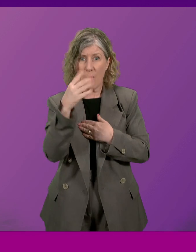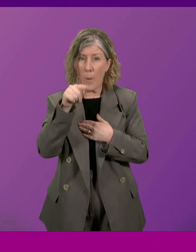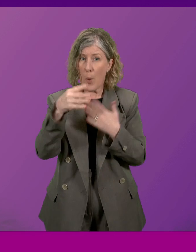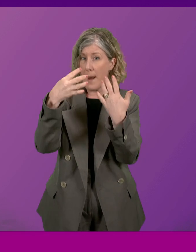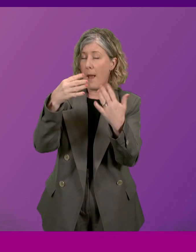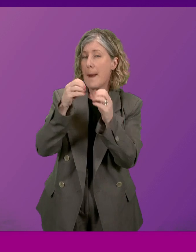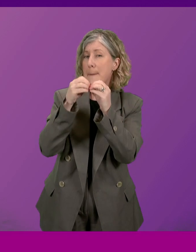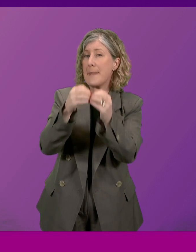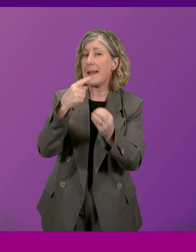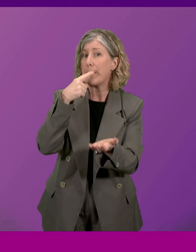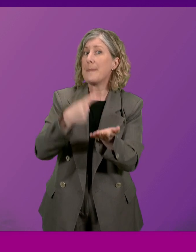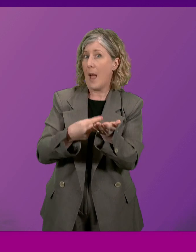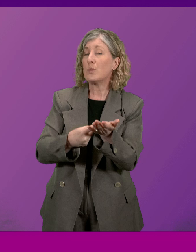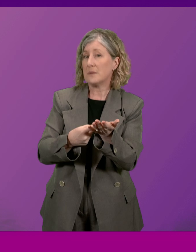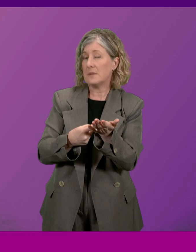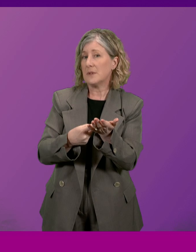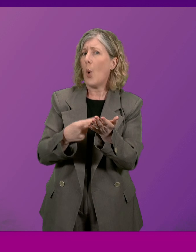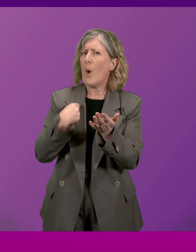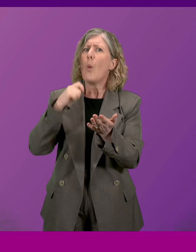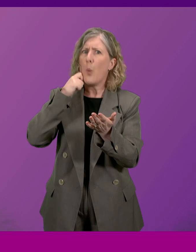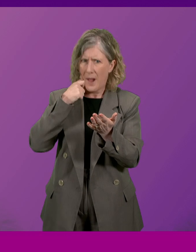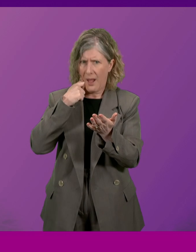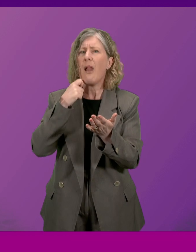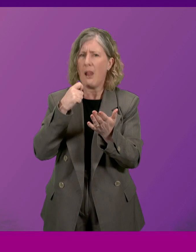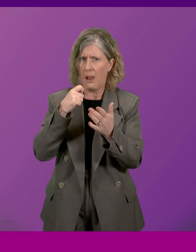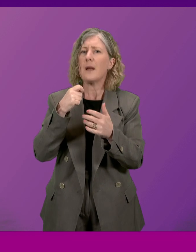to support those objectives. We are determined to fulfil those commitments to Parliament.